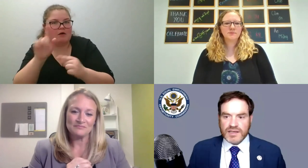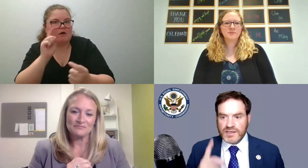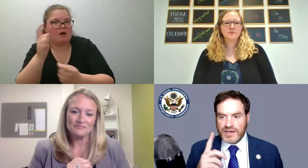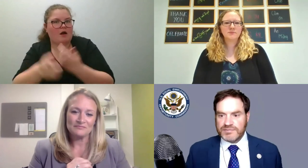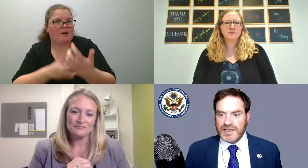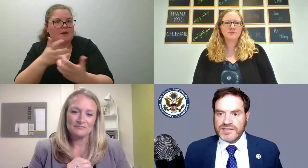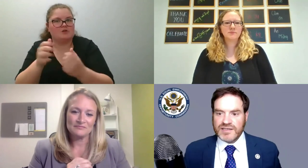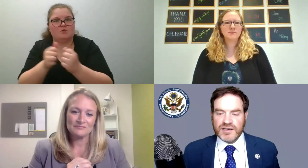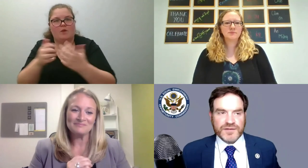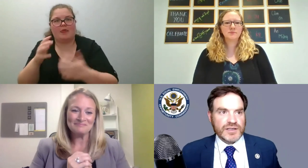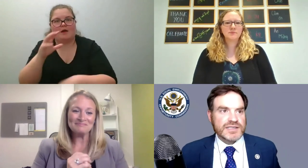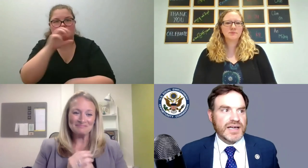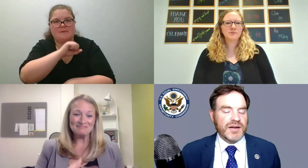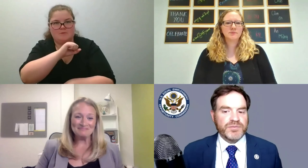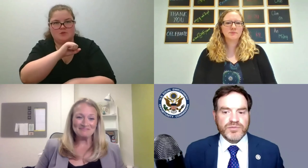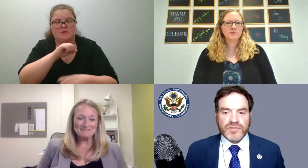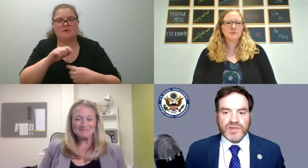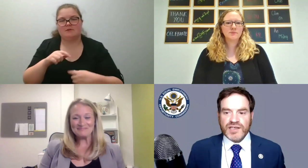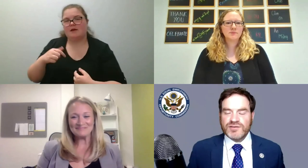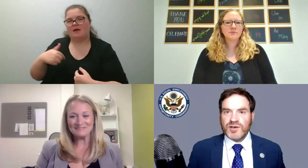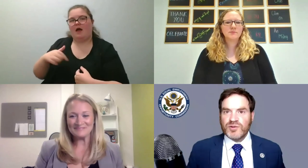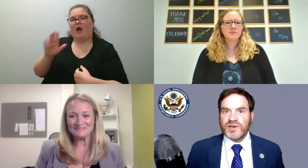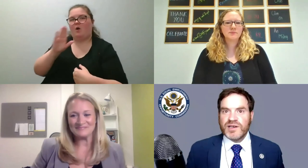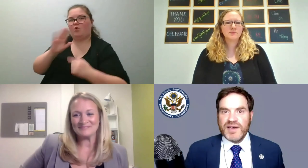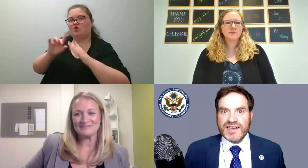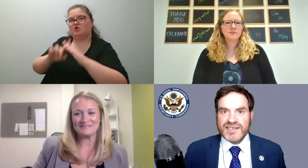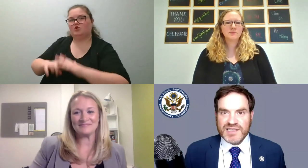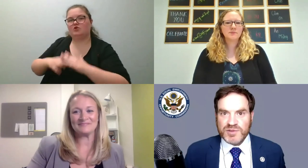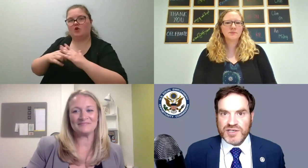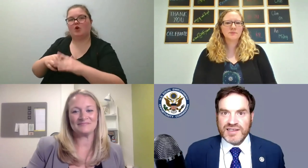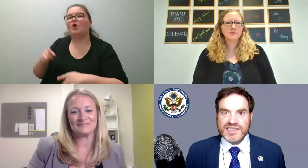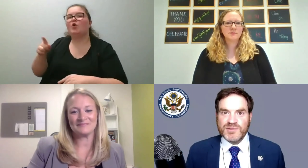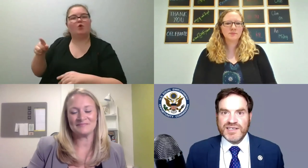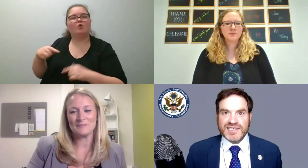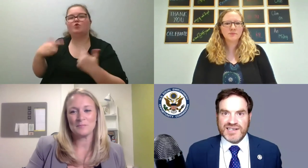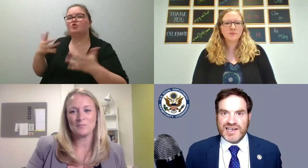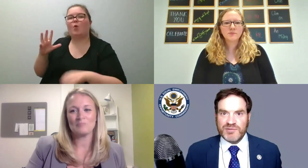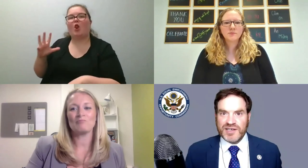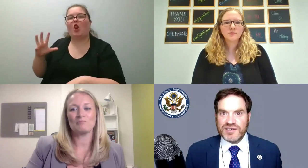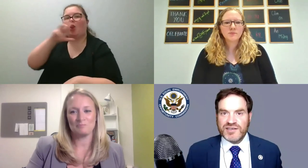So I'll start first. You don't want to make an assumption that someone needs an accommodation.